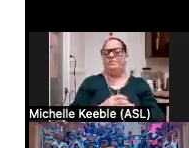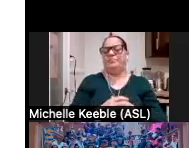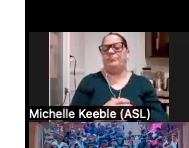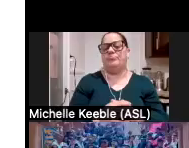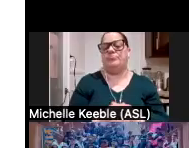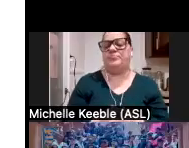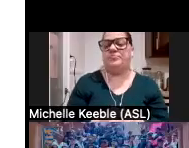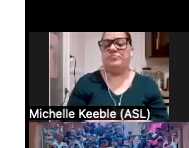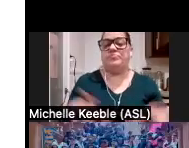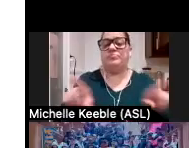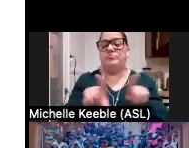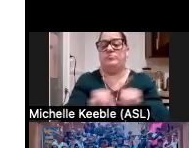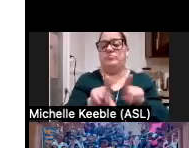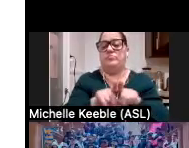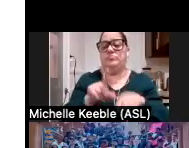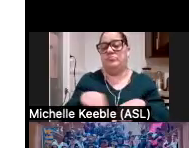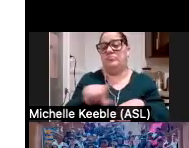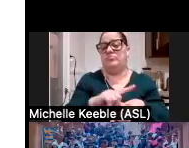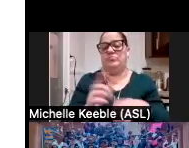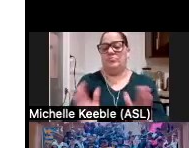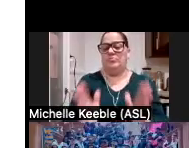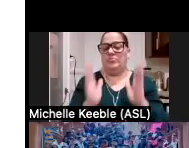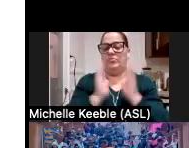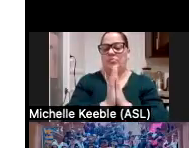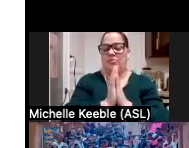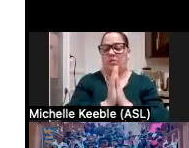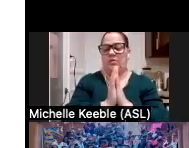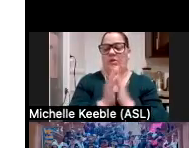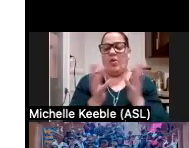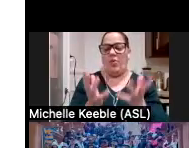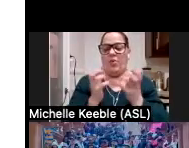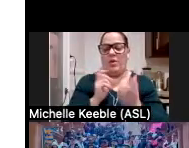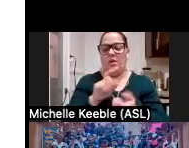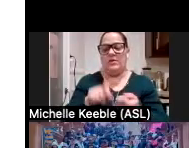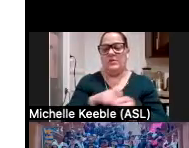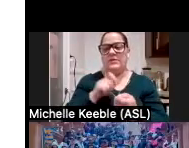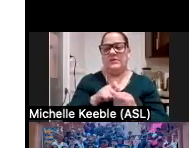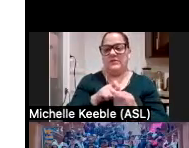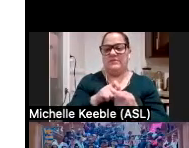and also if you guys have any requests of wanting a specific artifact from our collection,